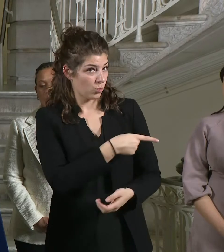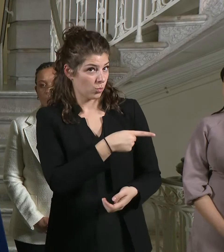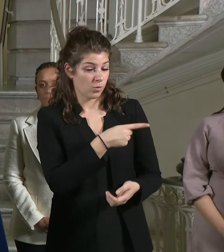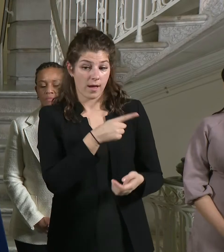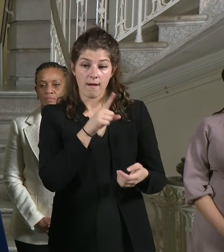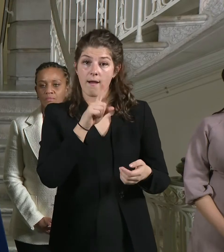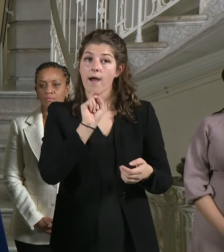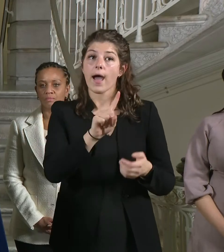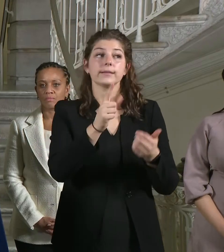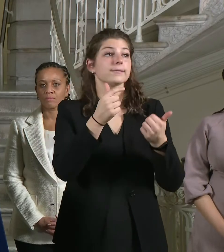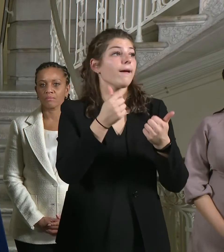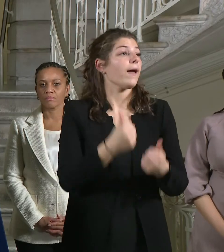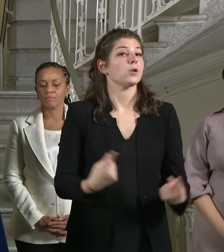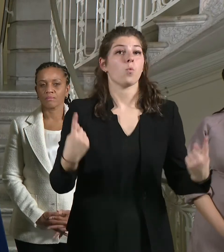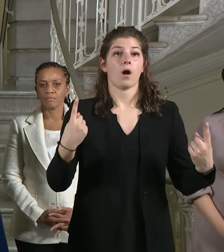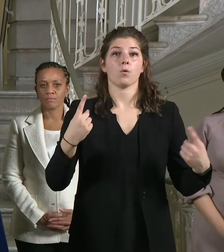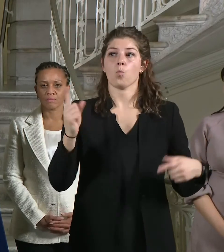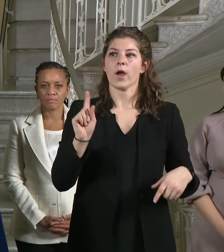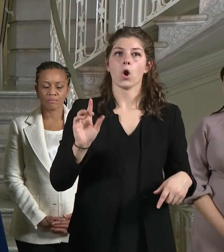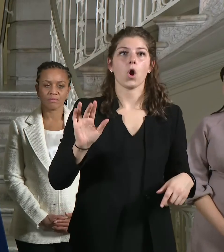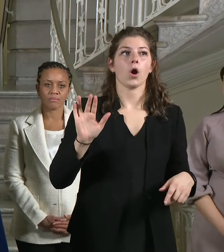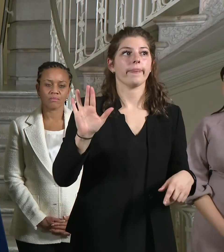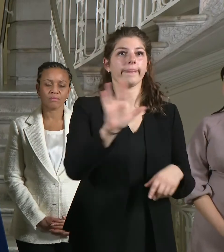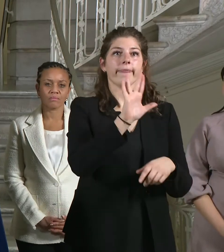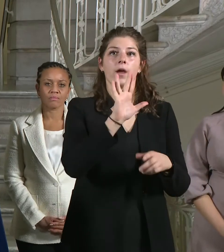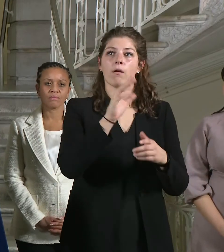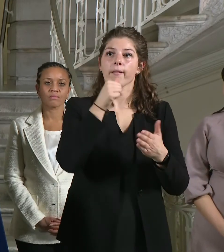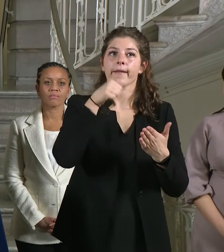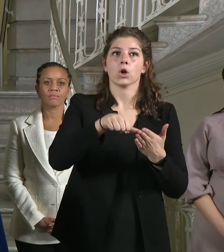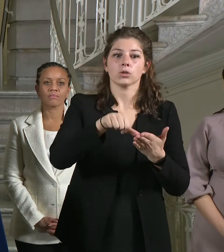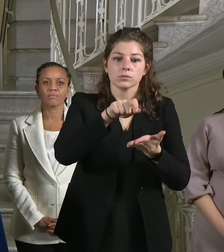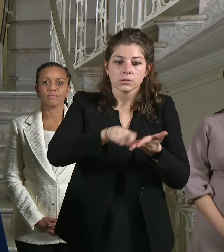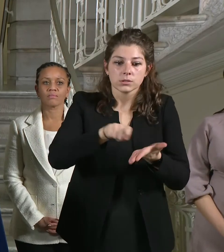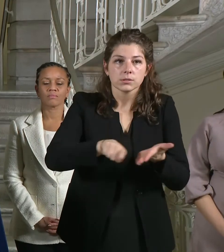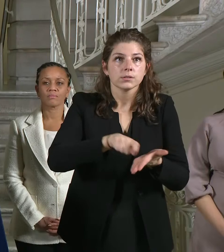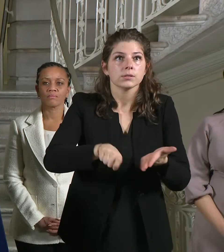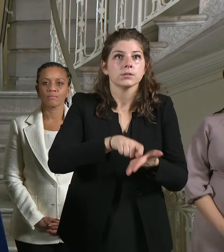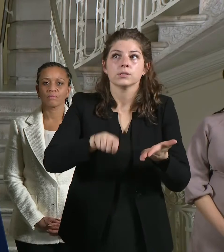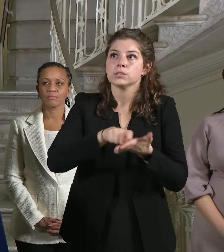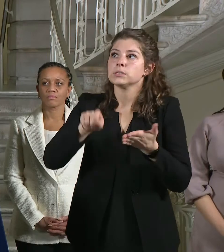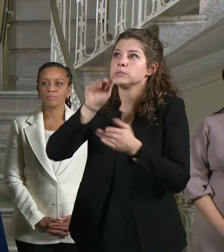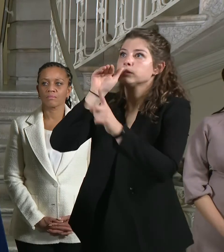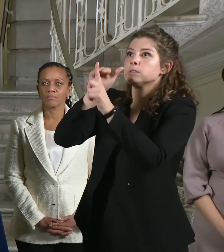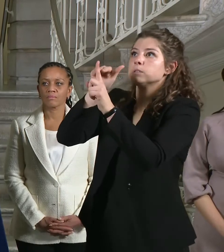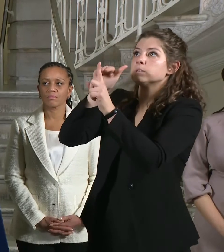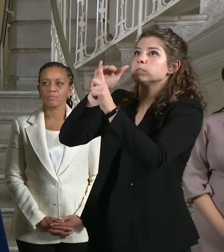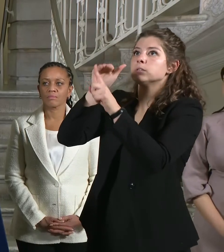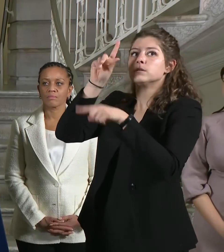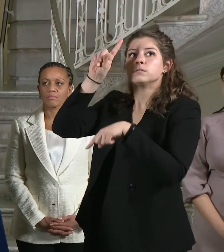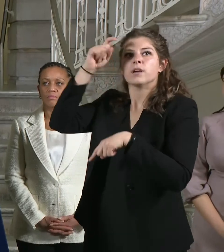T ASKING FOR HELP FOR US.? CAN YOU ASK ANYONE WHERE